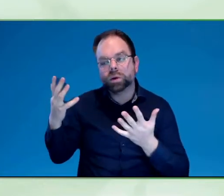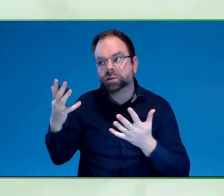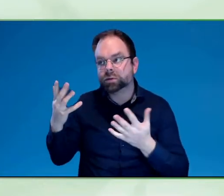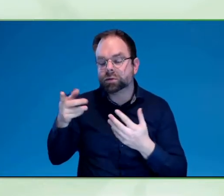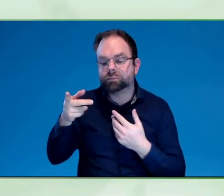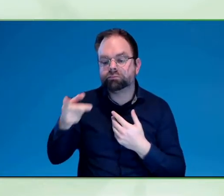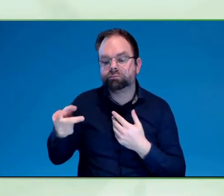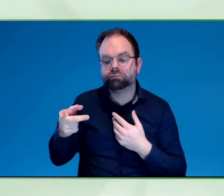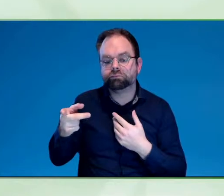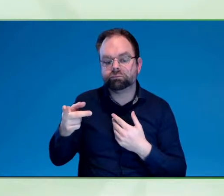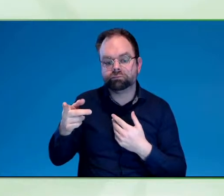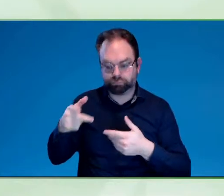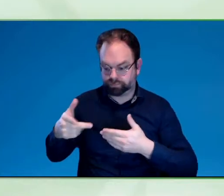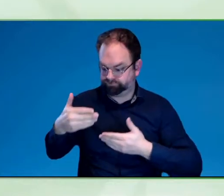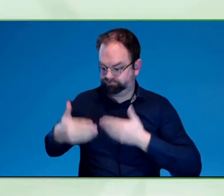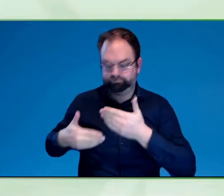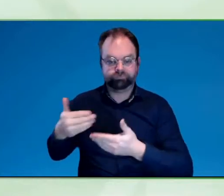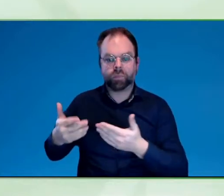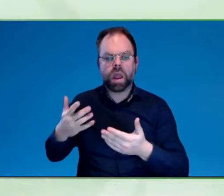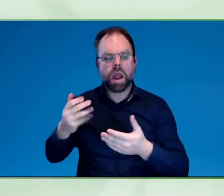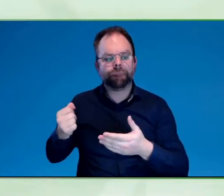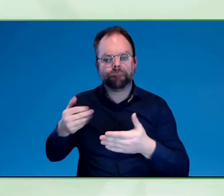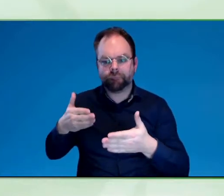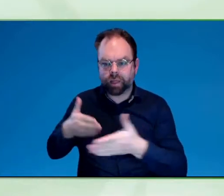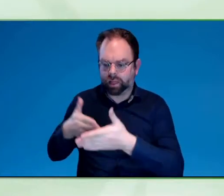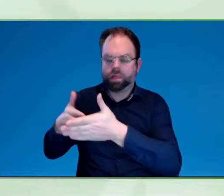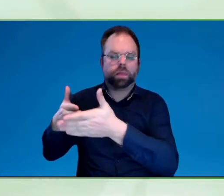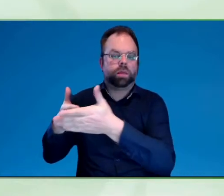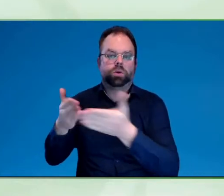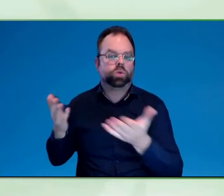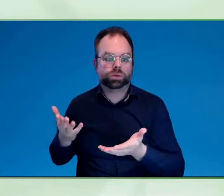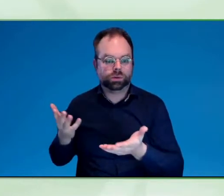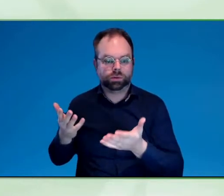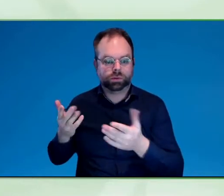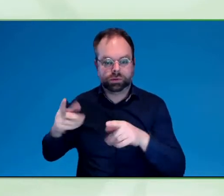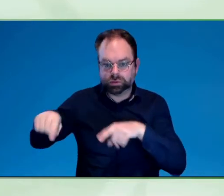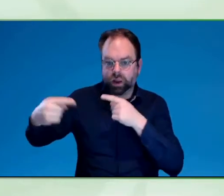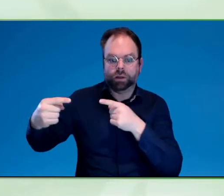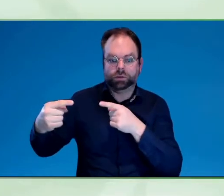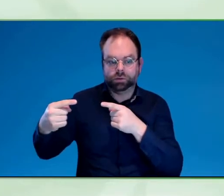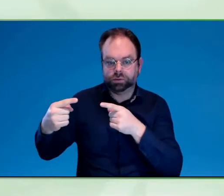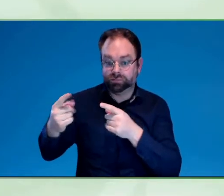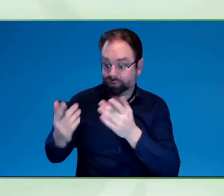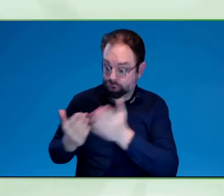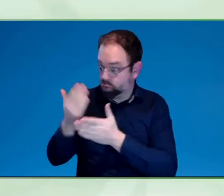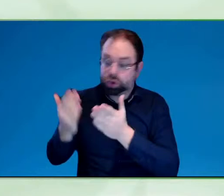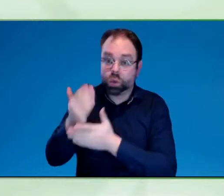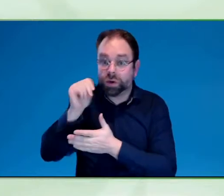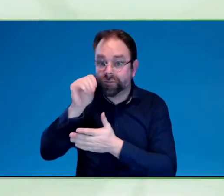So how do you adapt to that? One of the main challenges is how people define inclusivity.